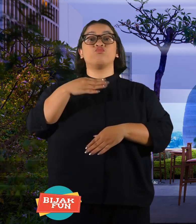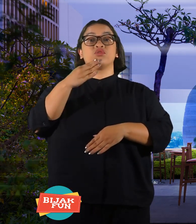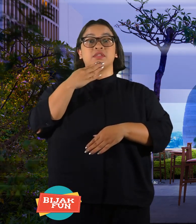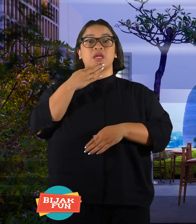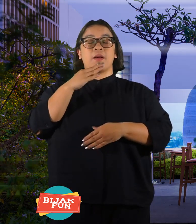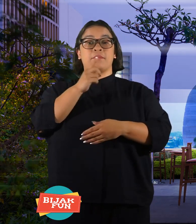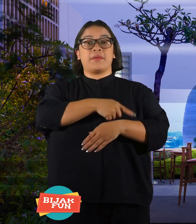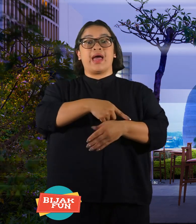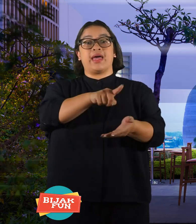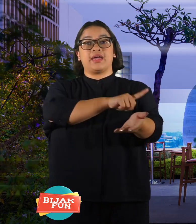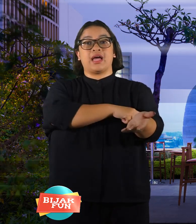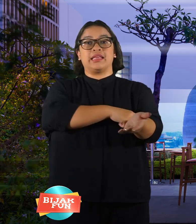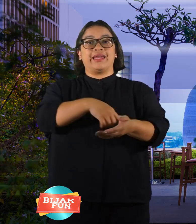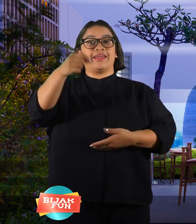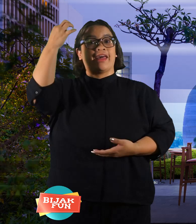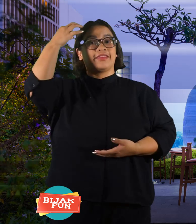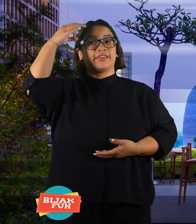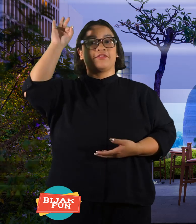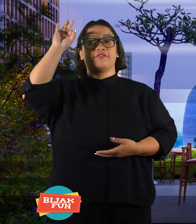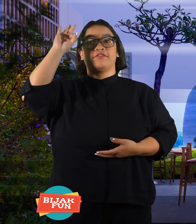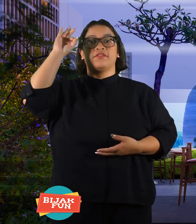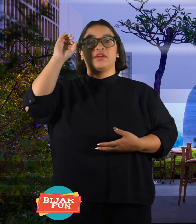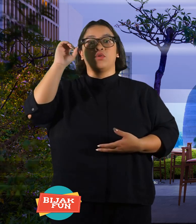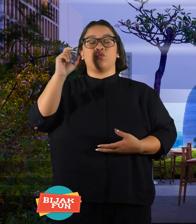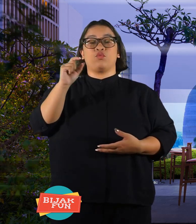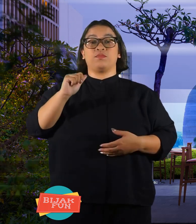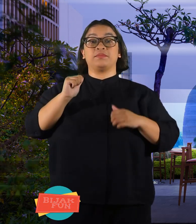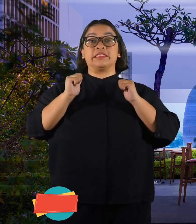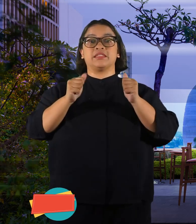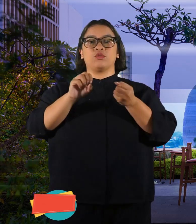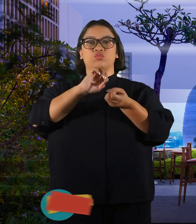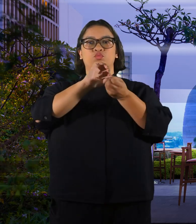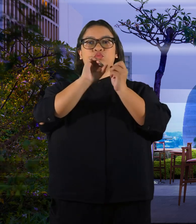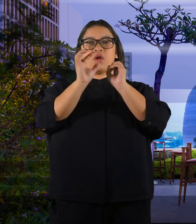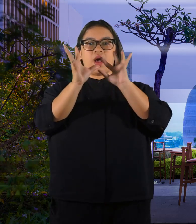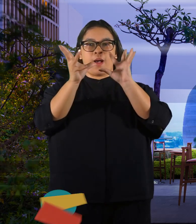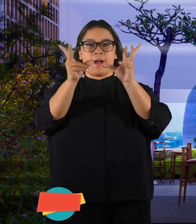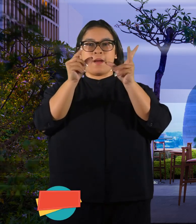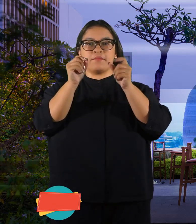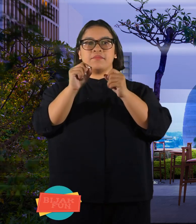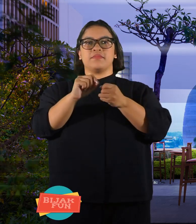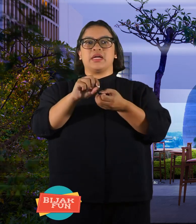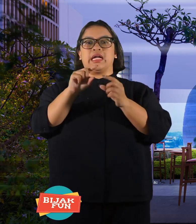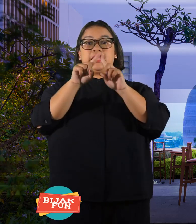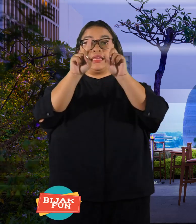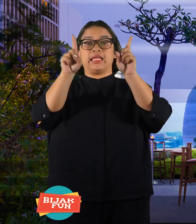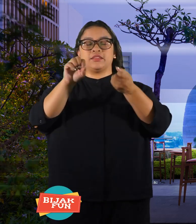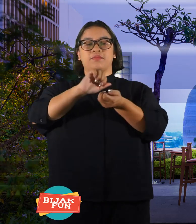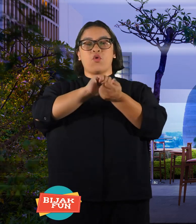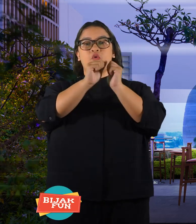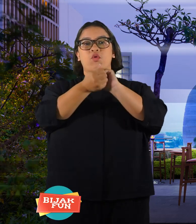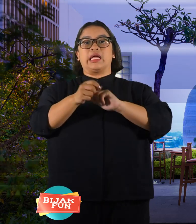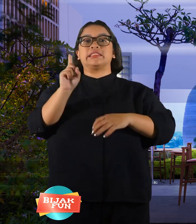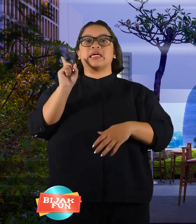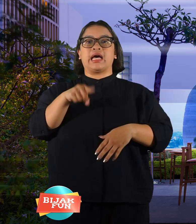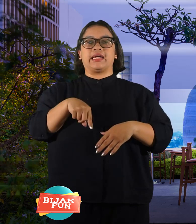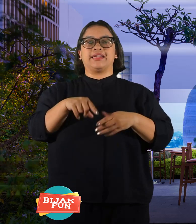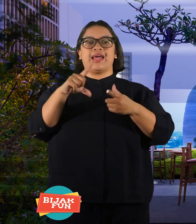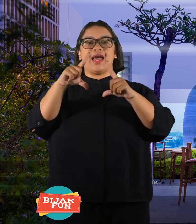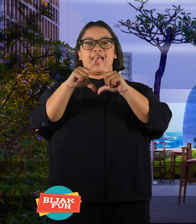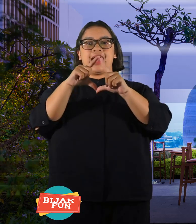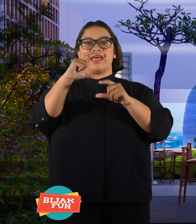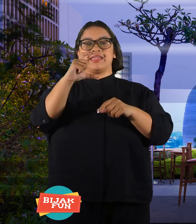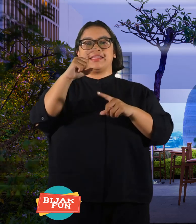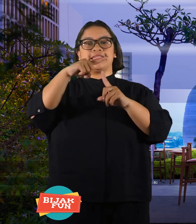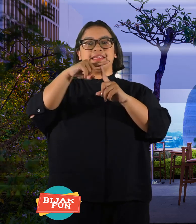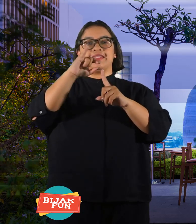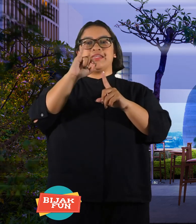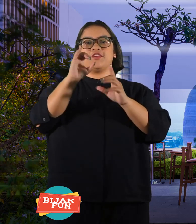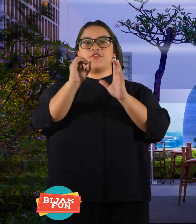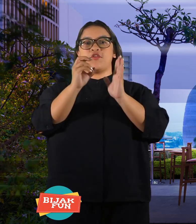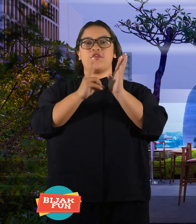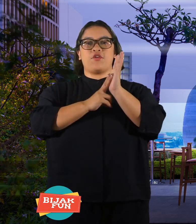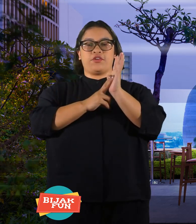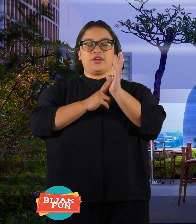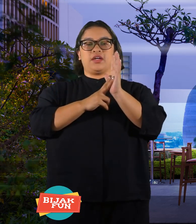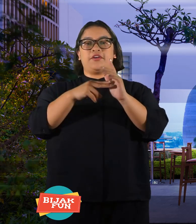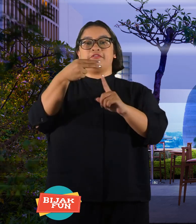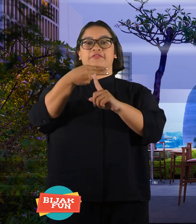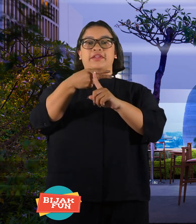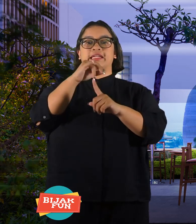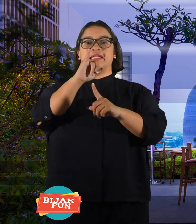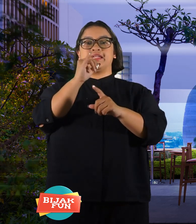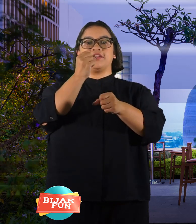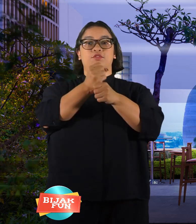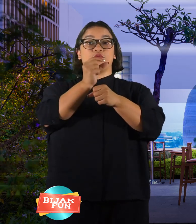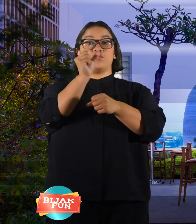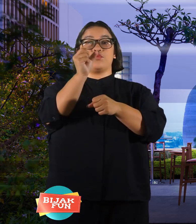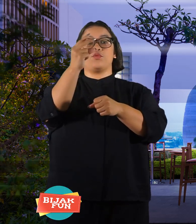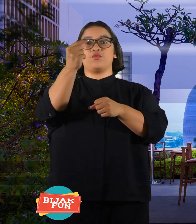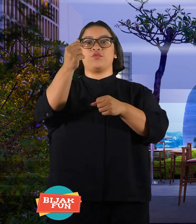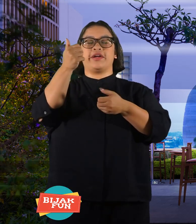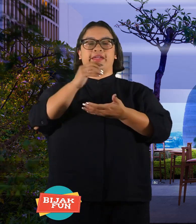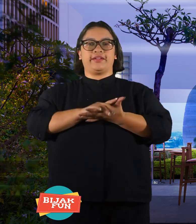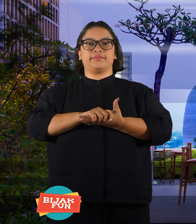have a creative talent that can juggle waste paper into Action Figures.